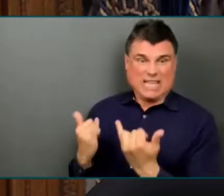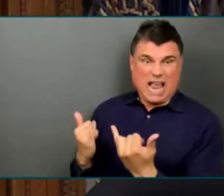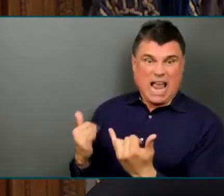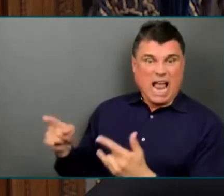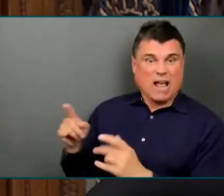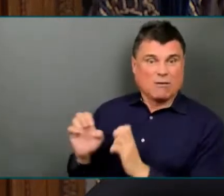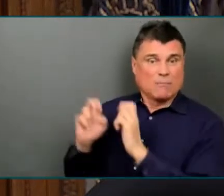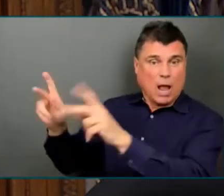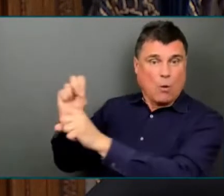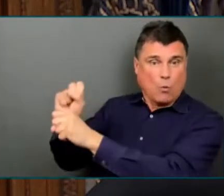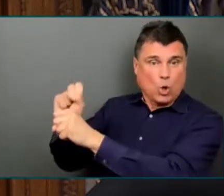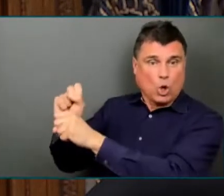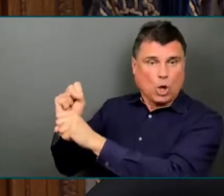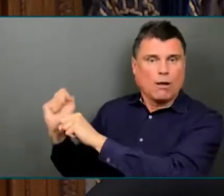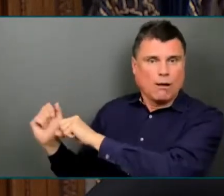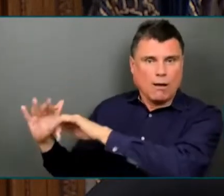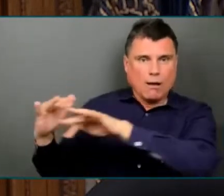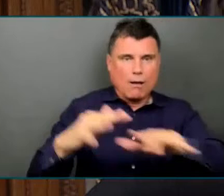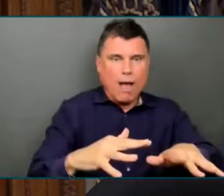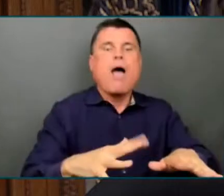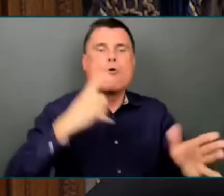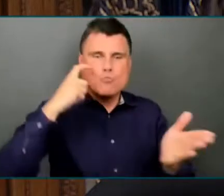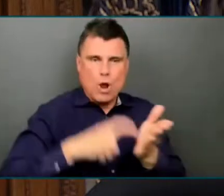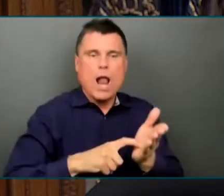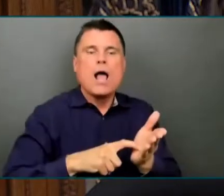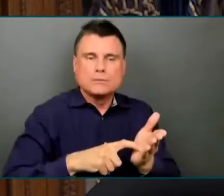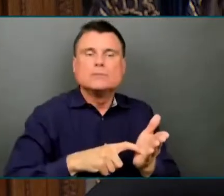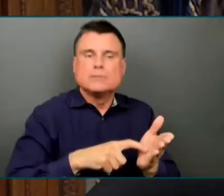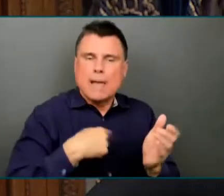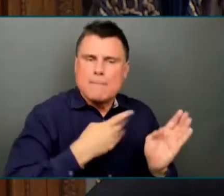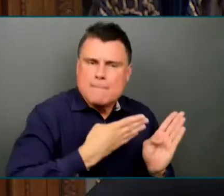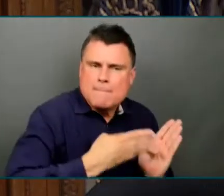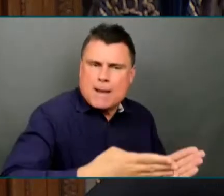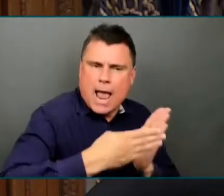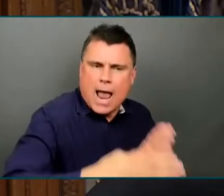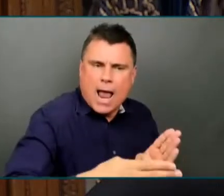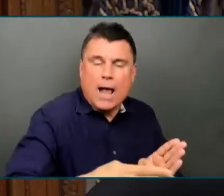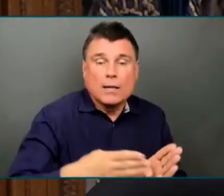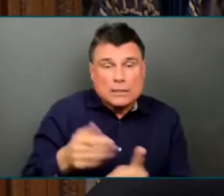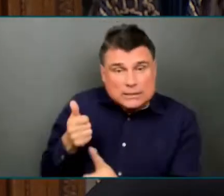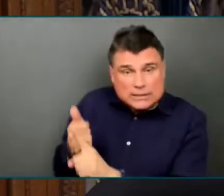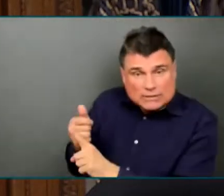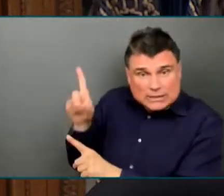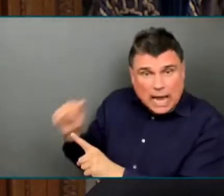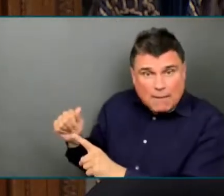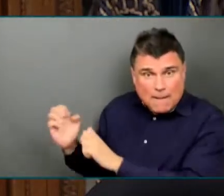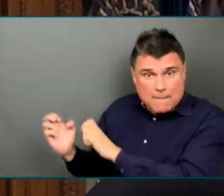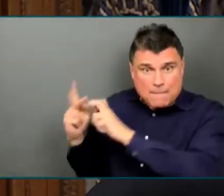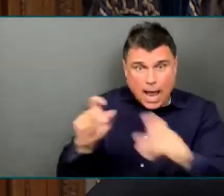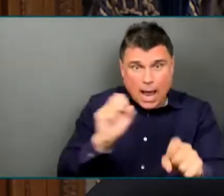in society. That’s why employment is only one of the proposed areas for standard development.